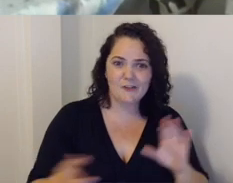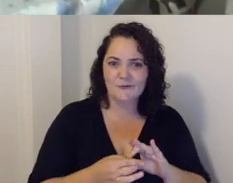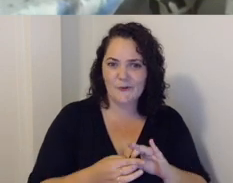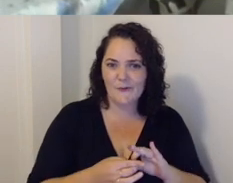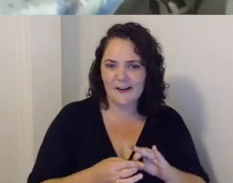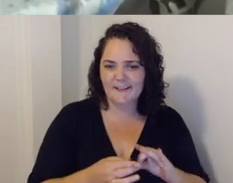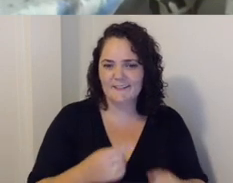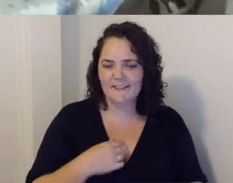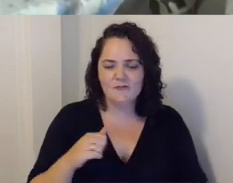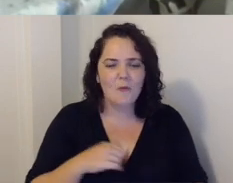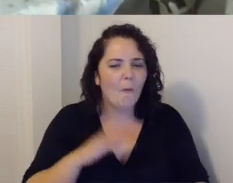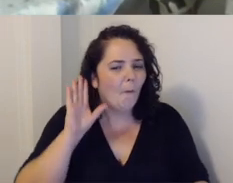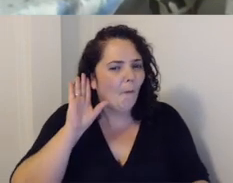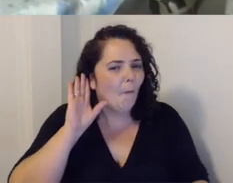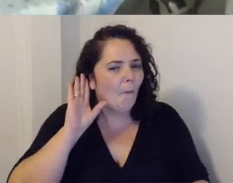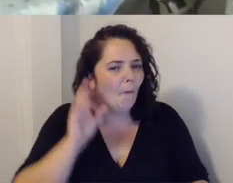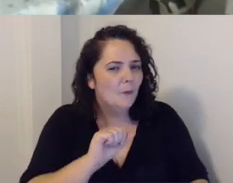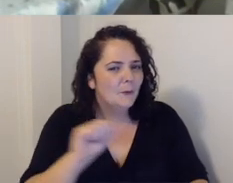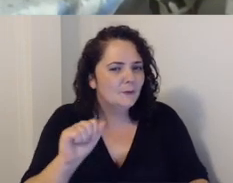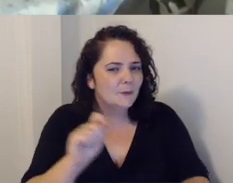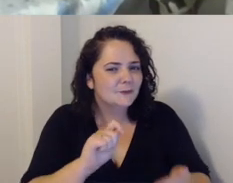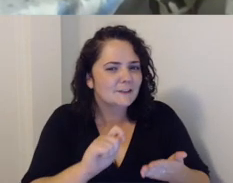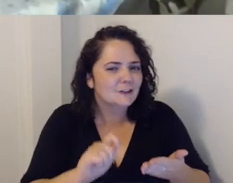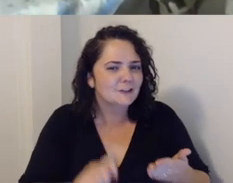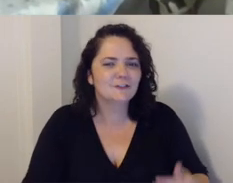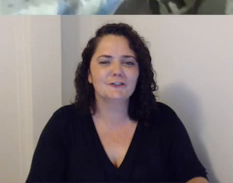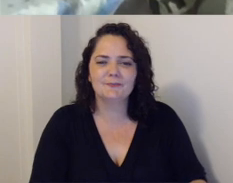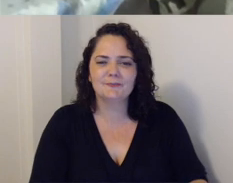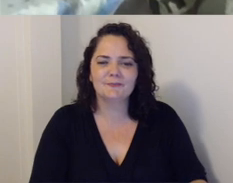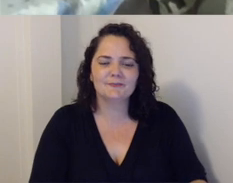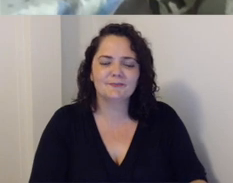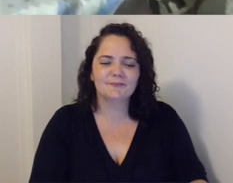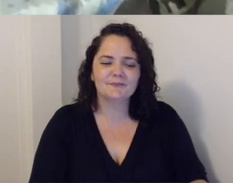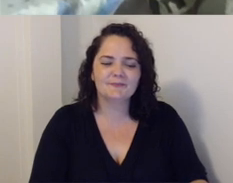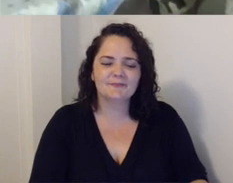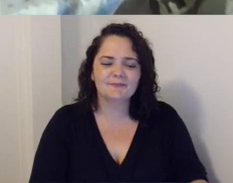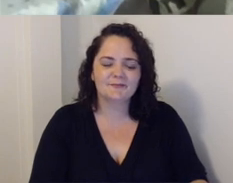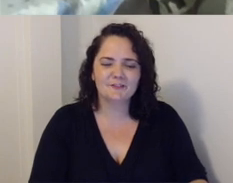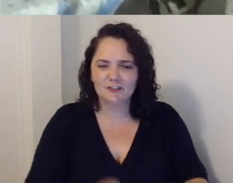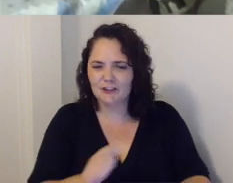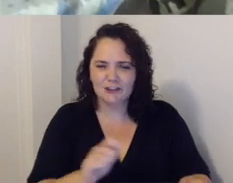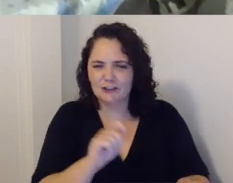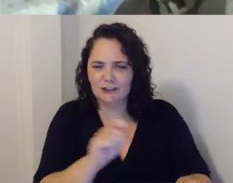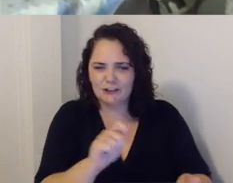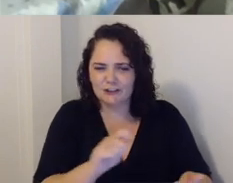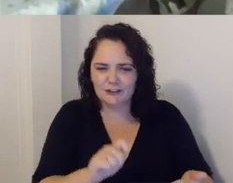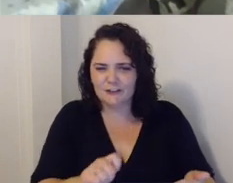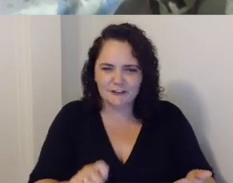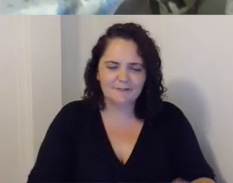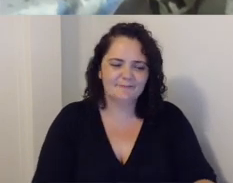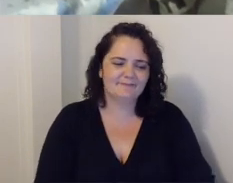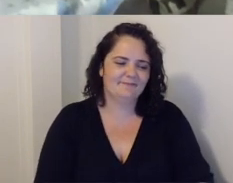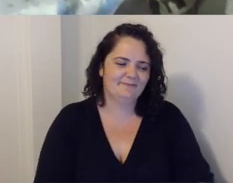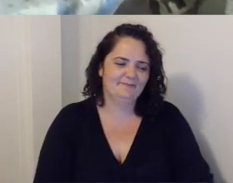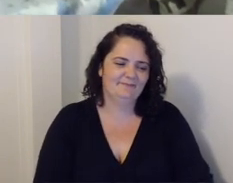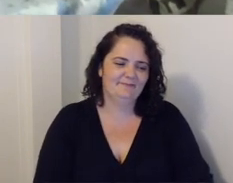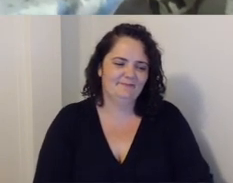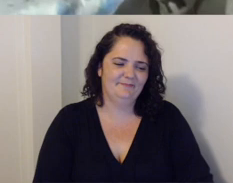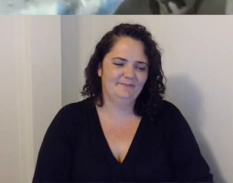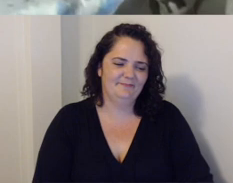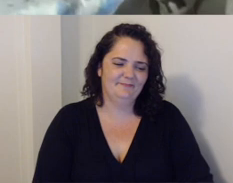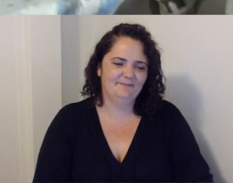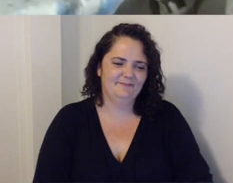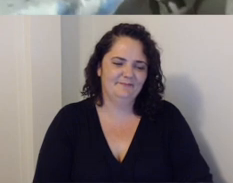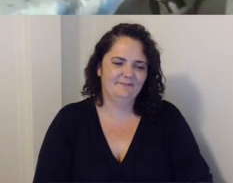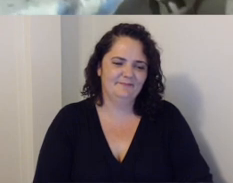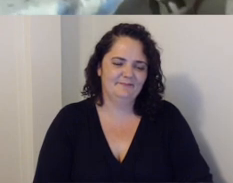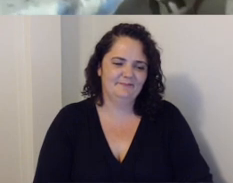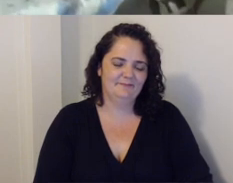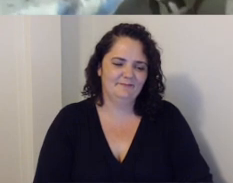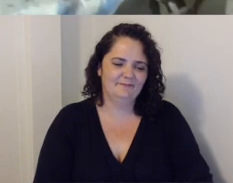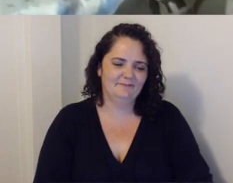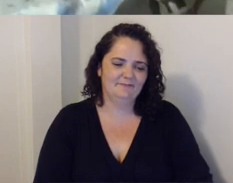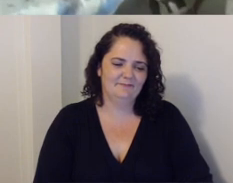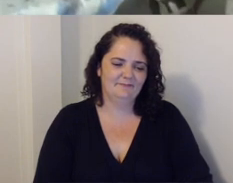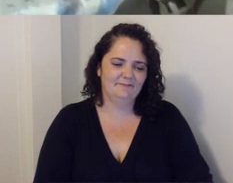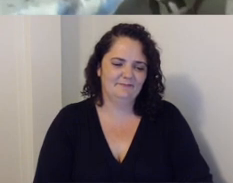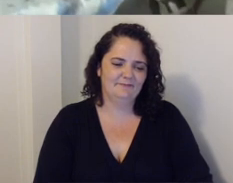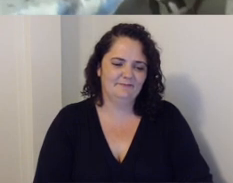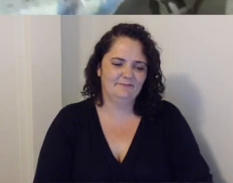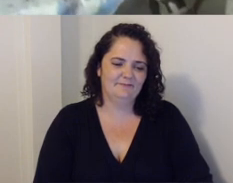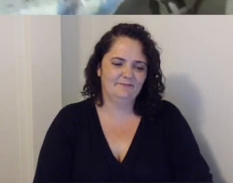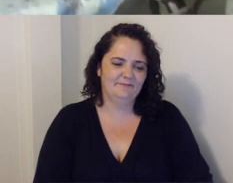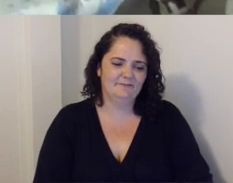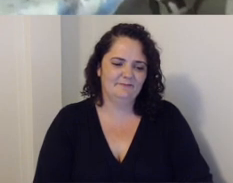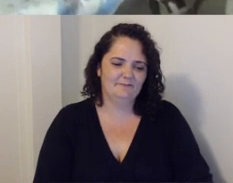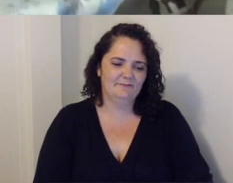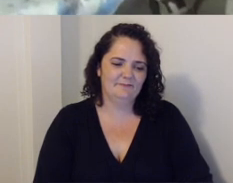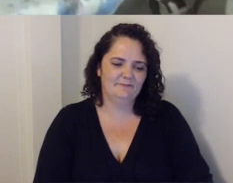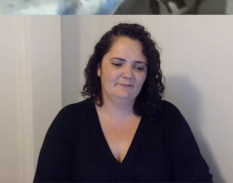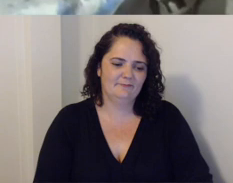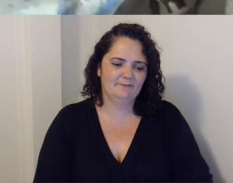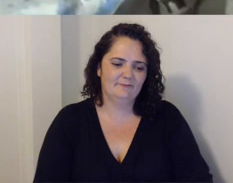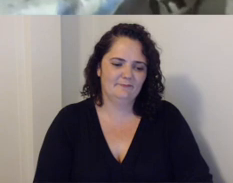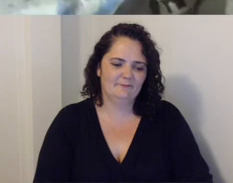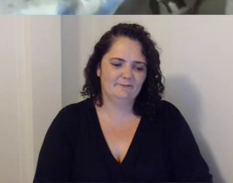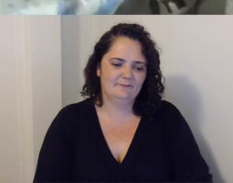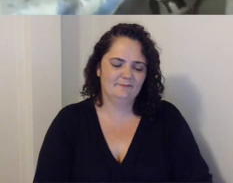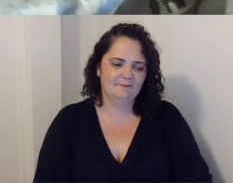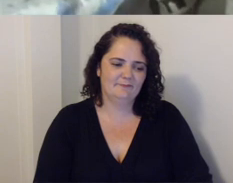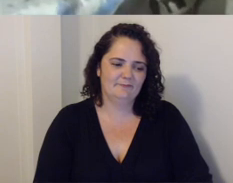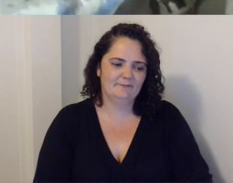hear all of y'all scratching from here, all those uh all those pencils and charcoal going at once